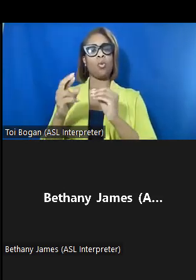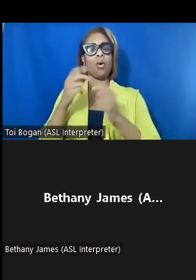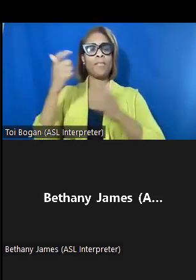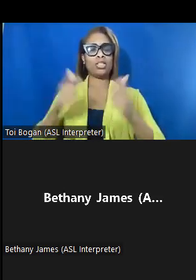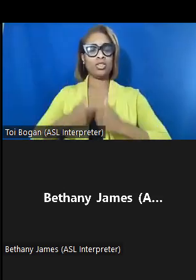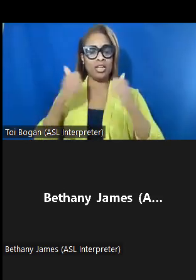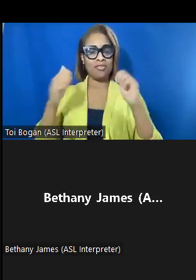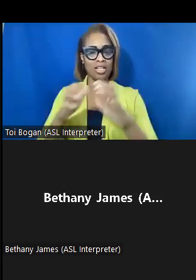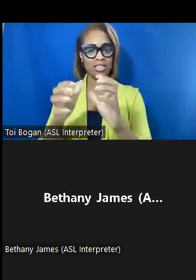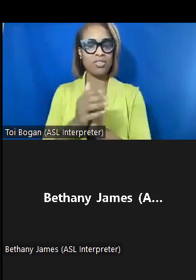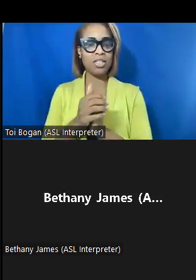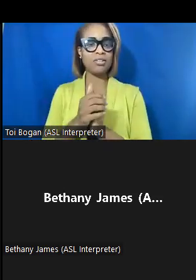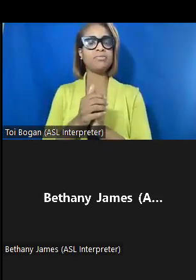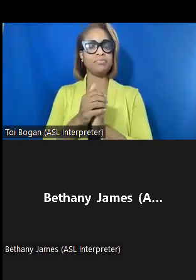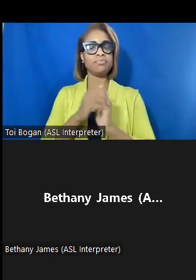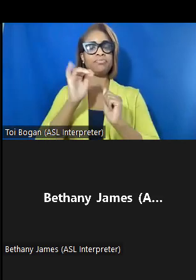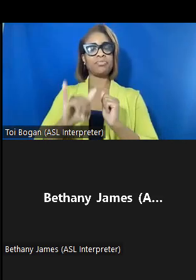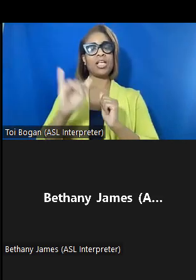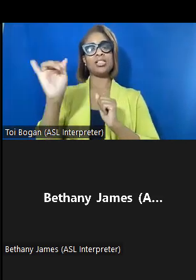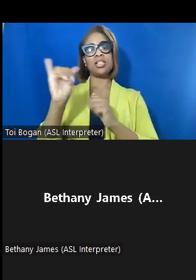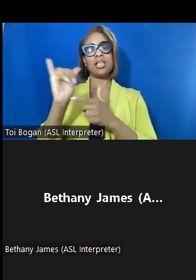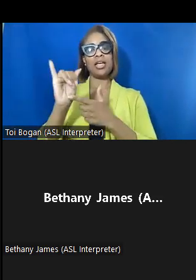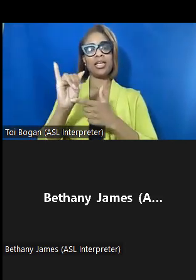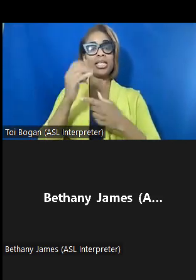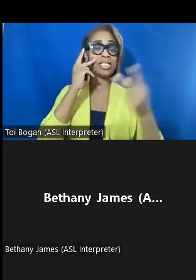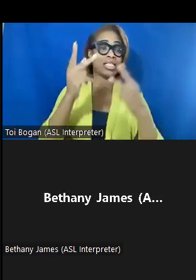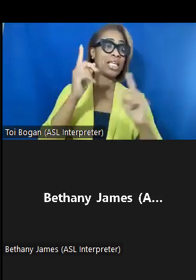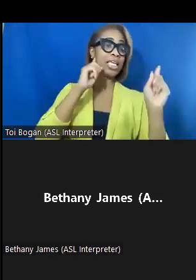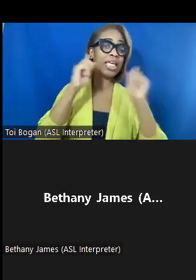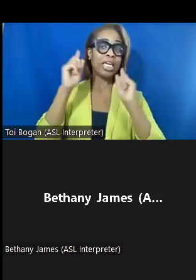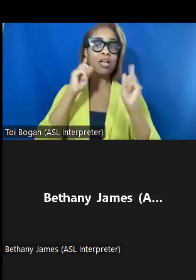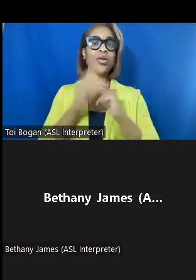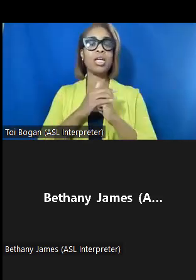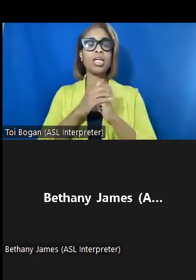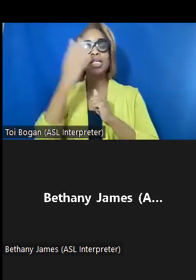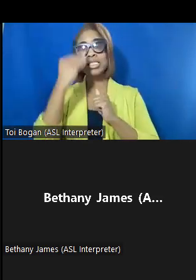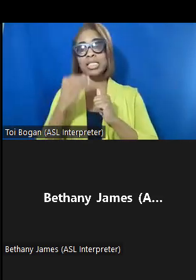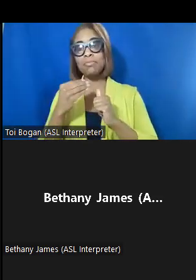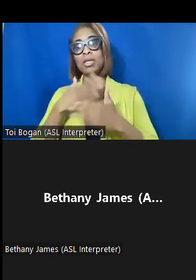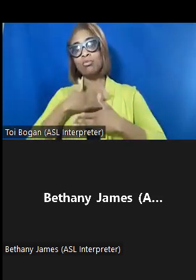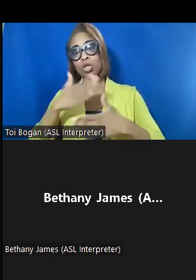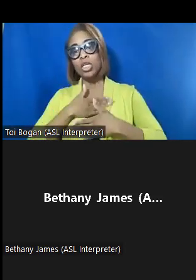major life activities are things such as seeing, hearing, sleeping, breathing, but they also